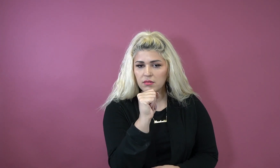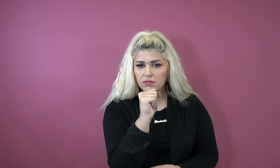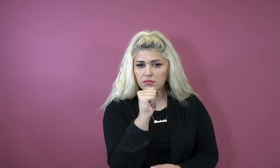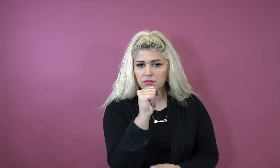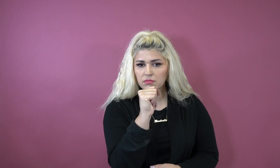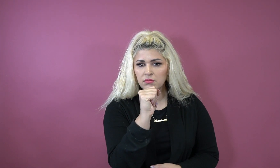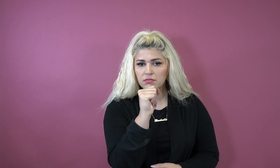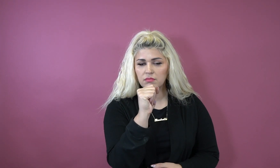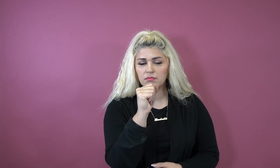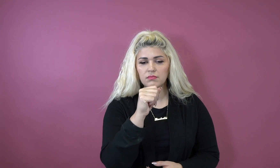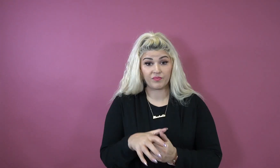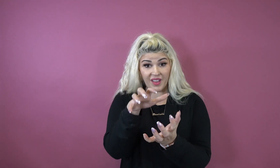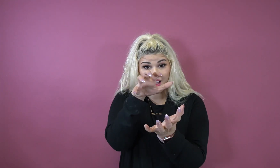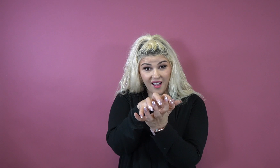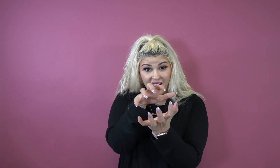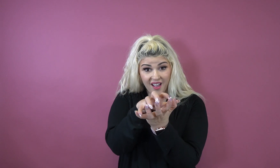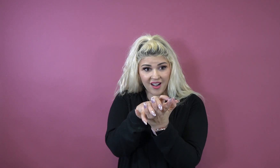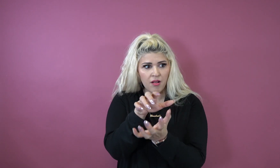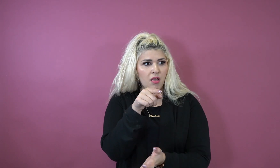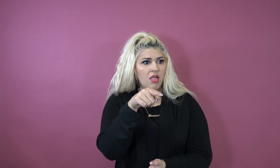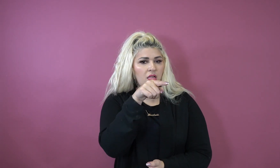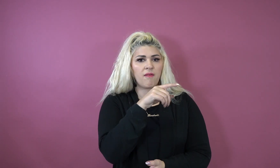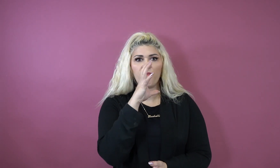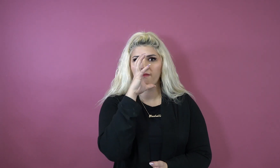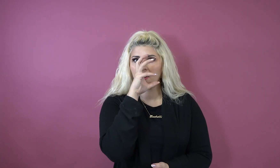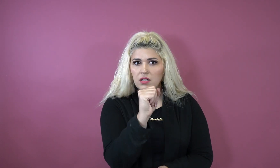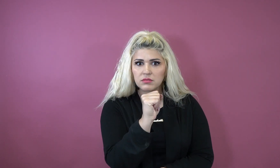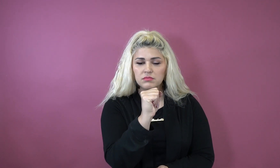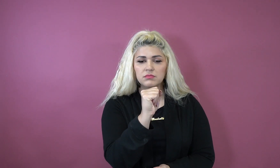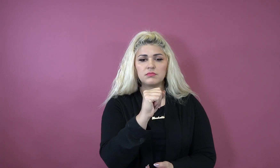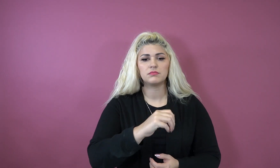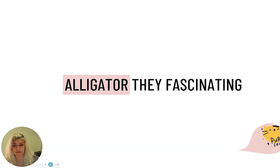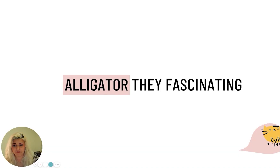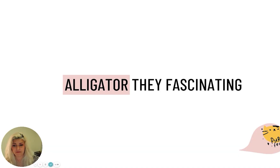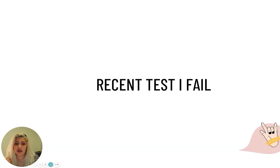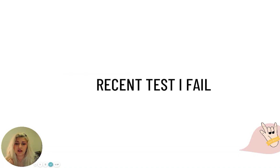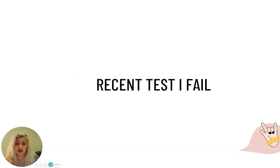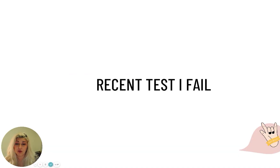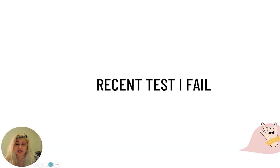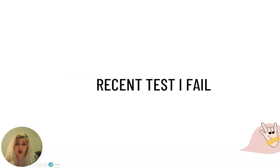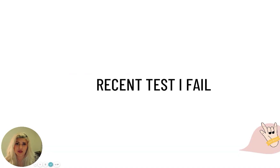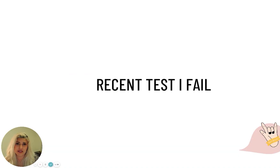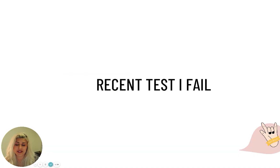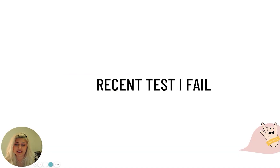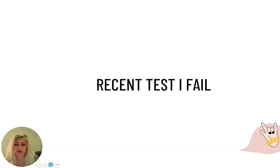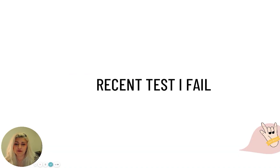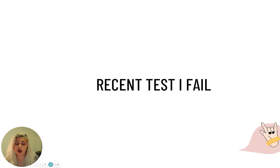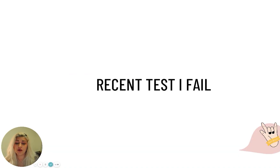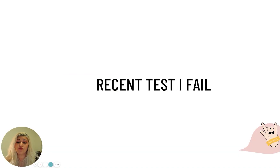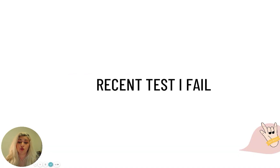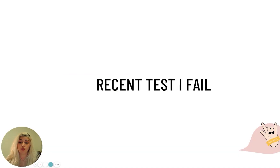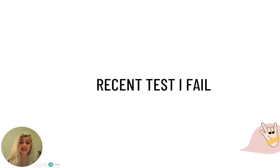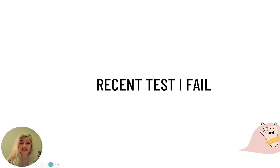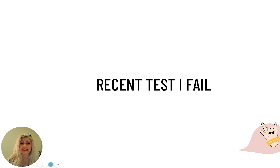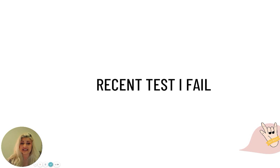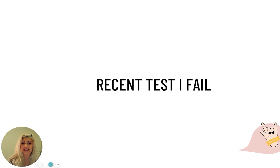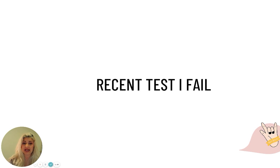if you see this in front of a word, like this, it's attached, there's no space here, fs means finger spell,